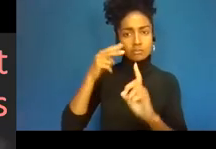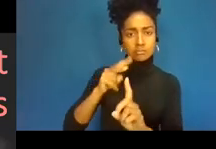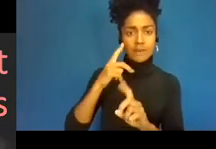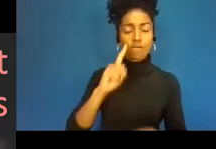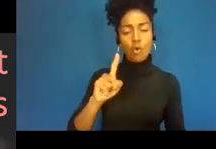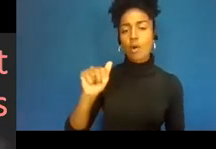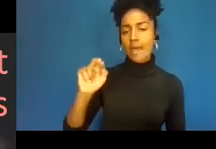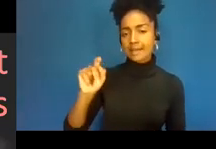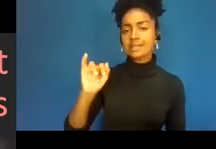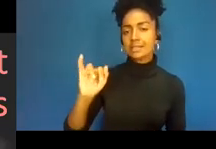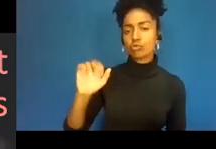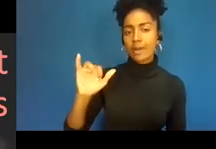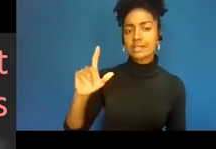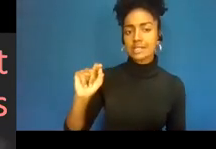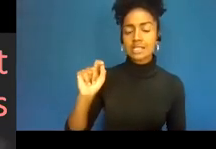That's how I am applying it.